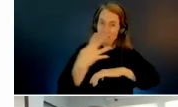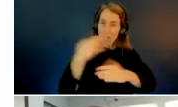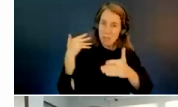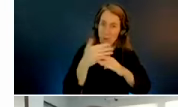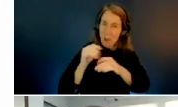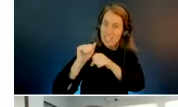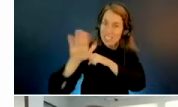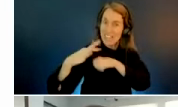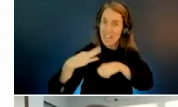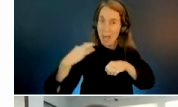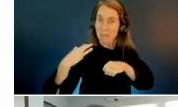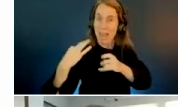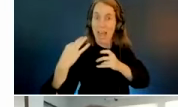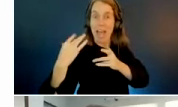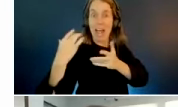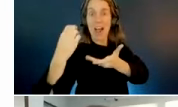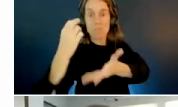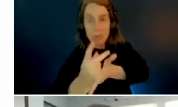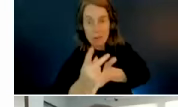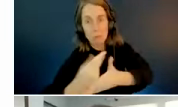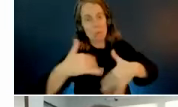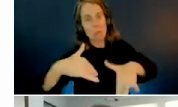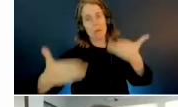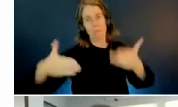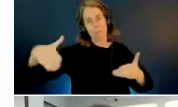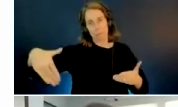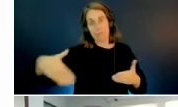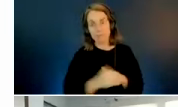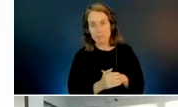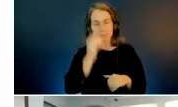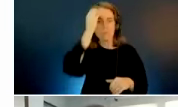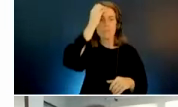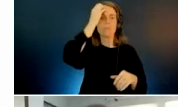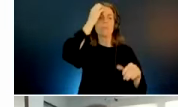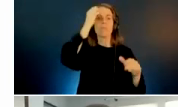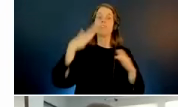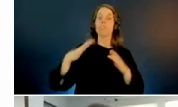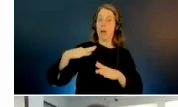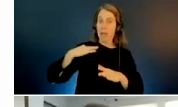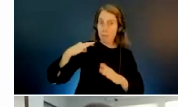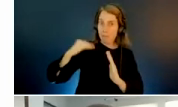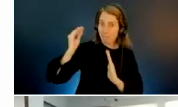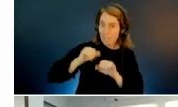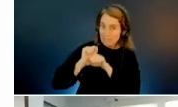um then you receive an absentee ballot after your application is received then they send them out